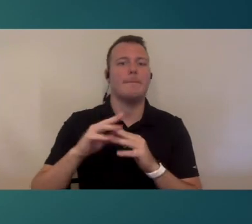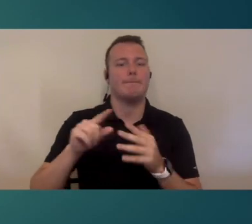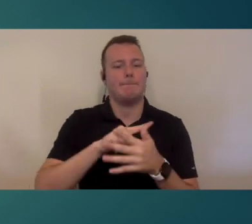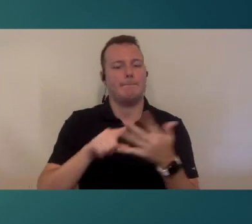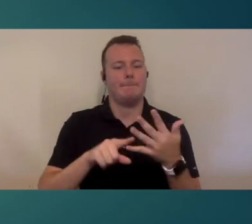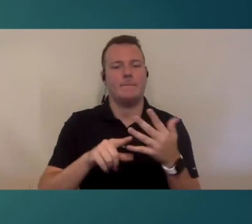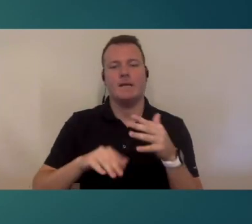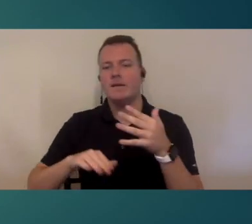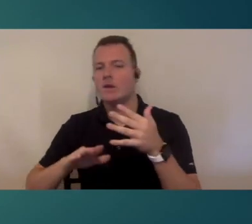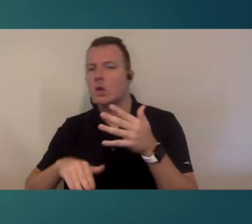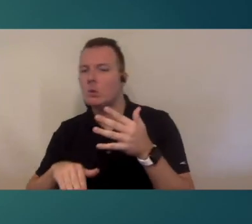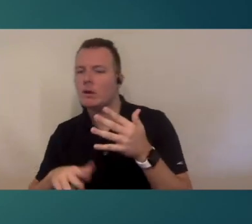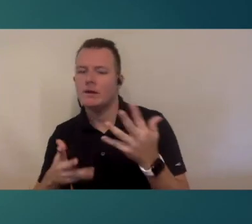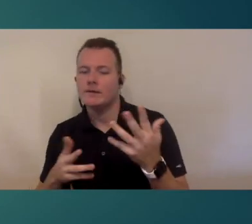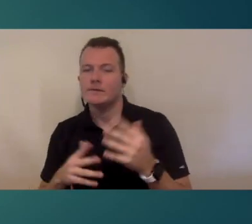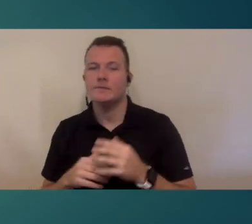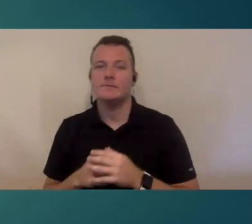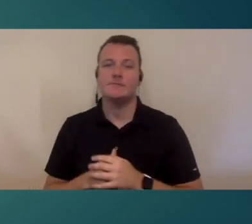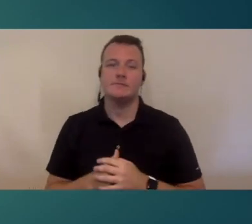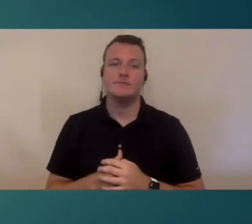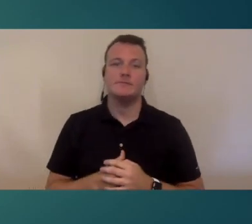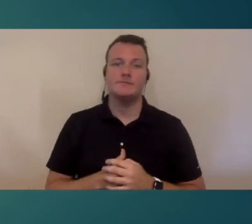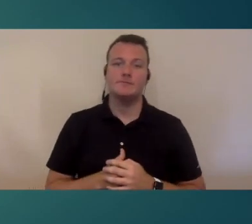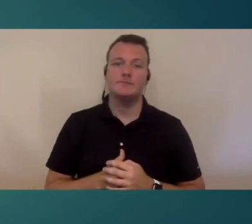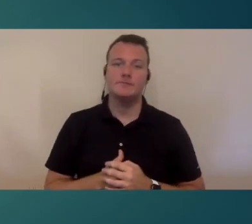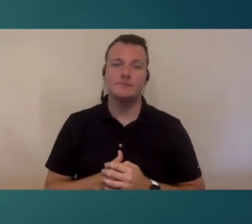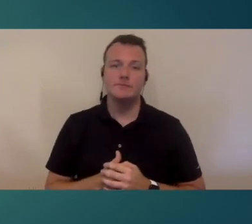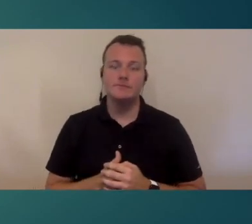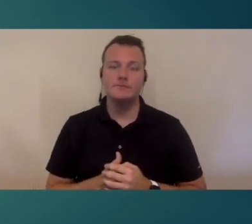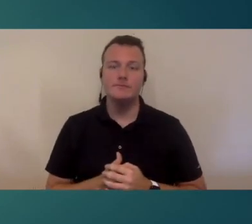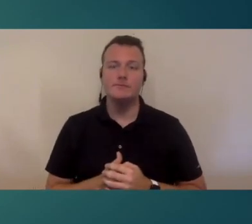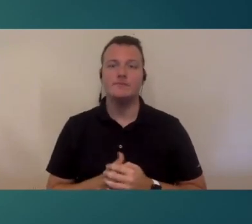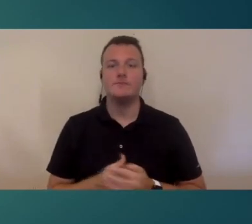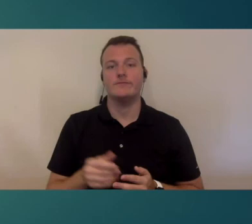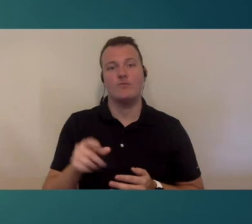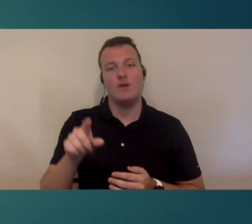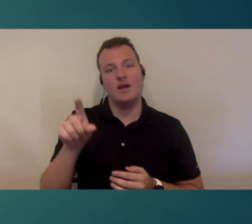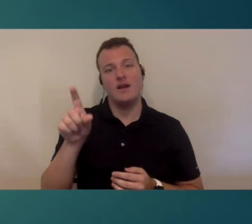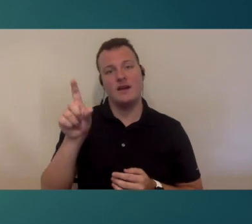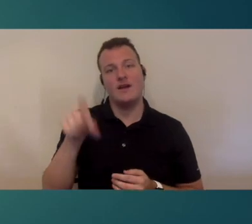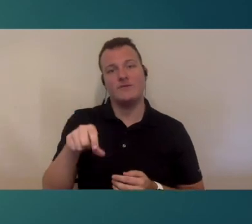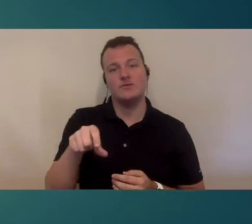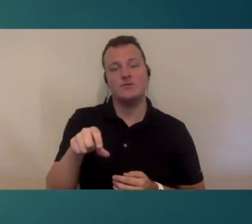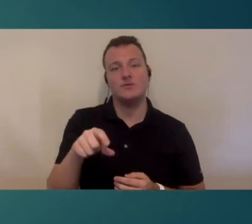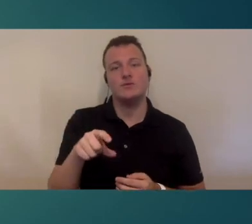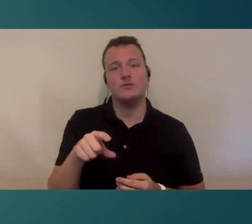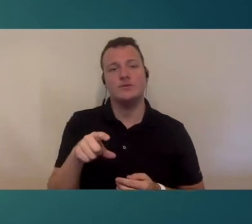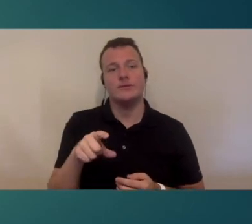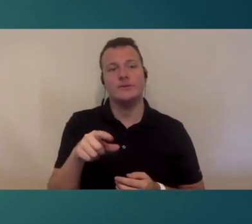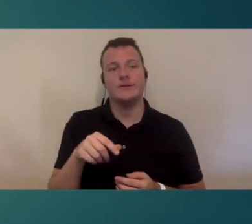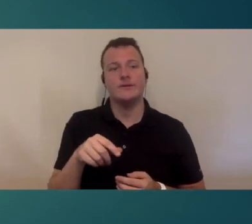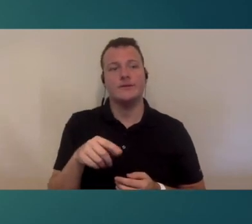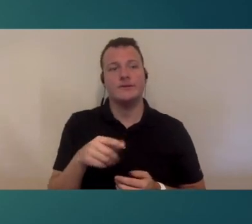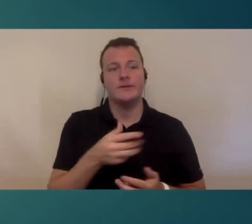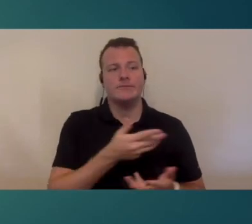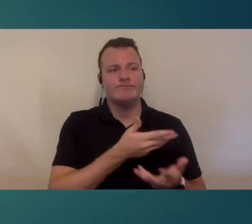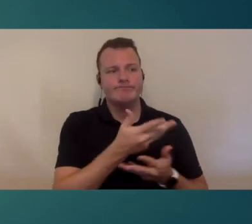your lower choices. And you're gonna have to kind of work with the interviewer's